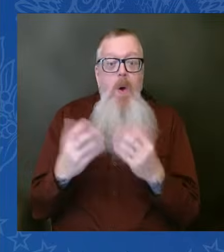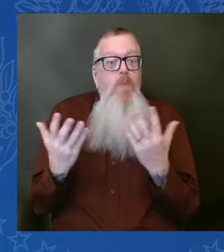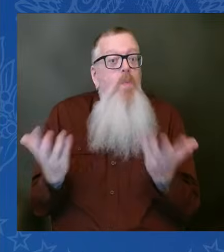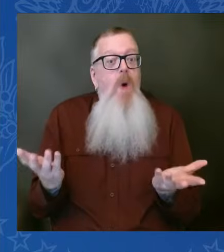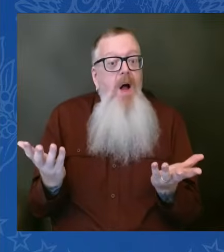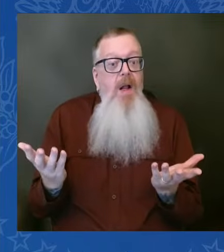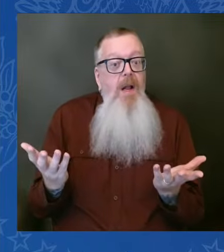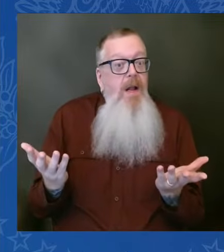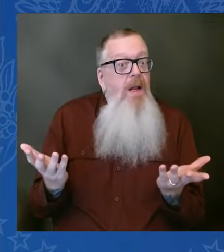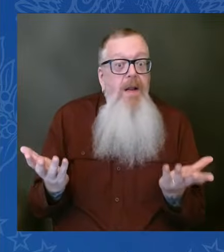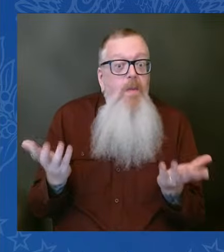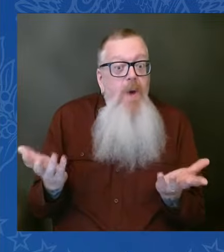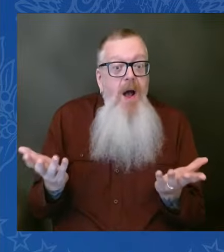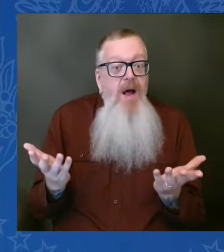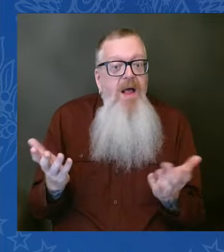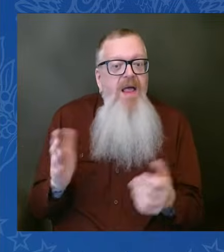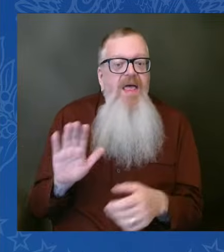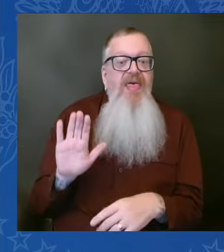decisions they made and geography.